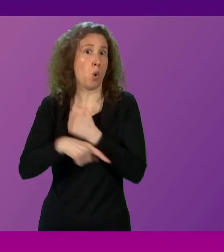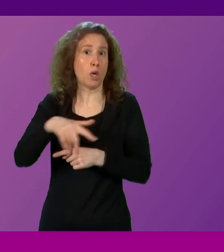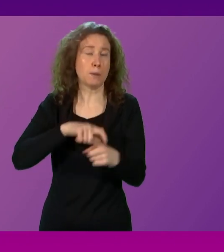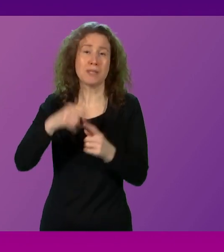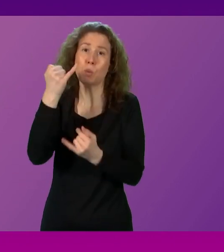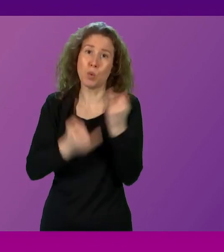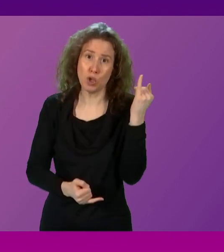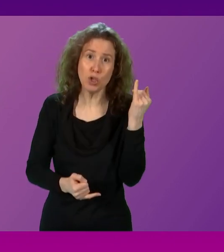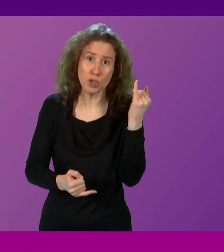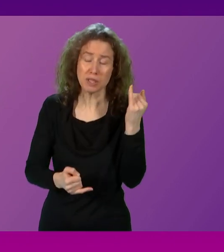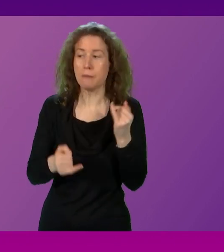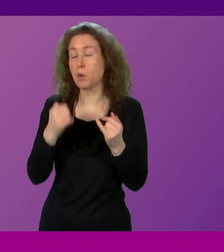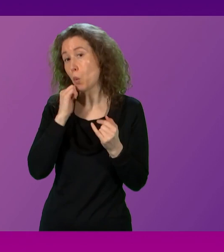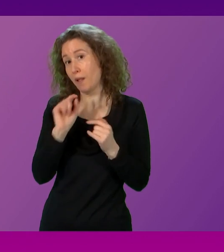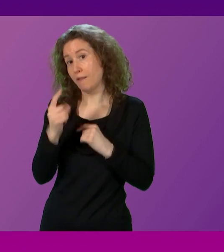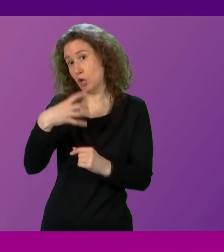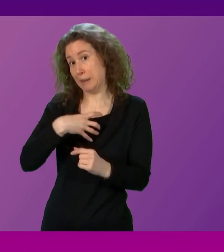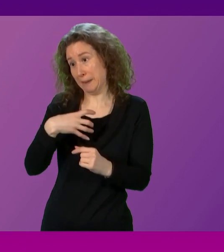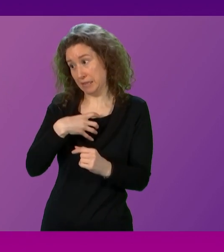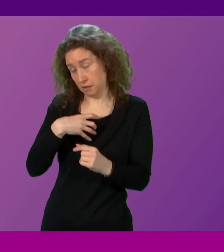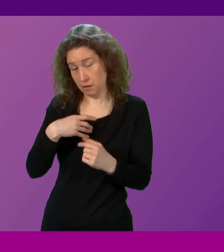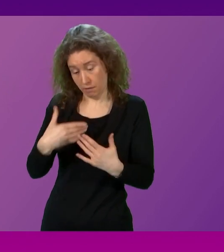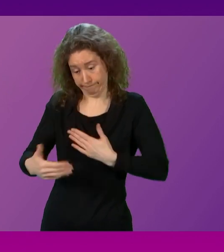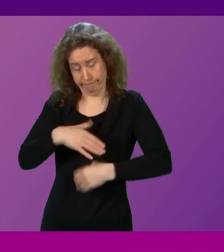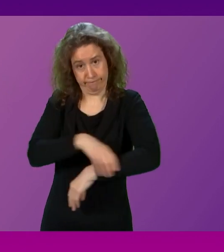First Minister commit to addressing those issues as a matter of urgency? Will she set